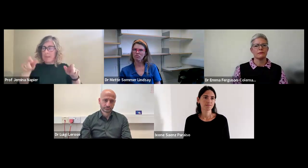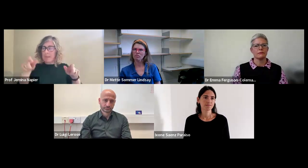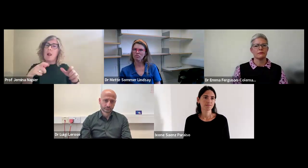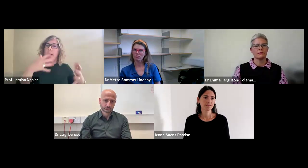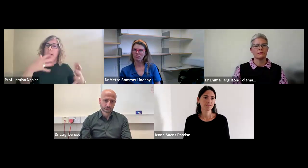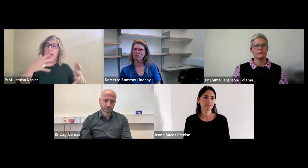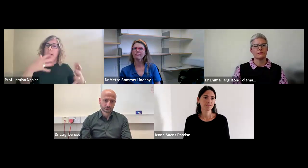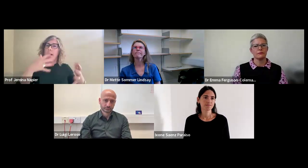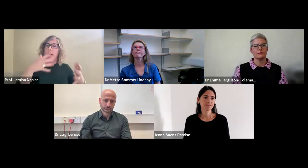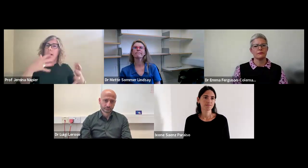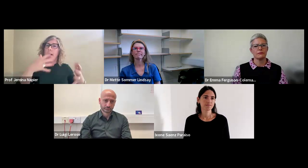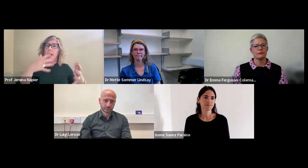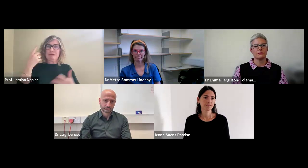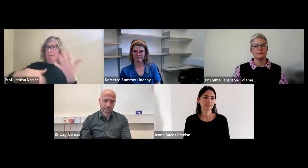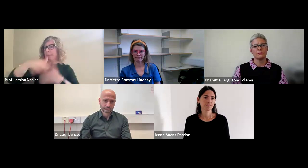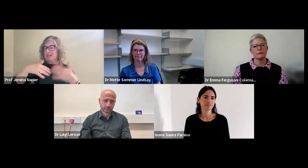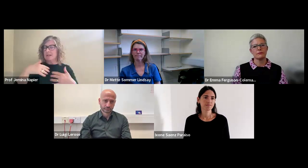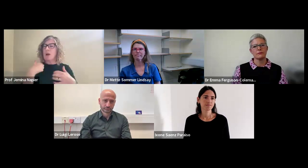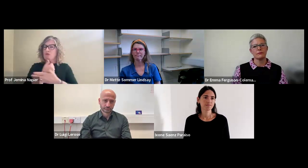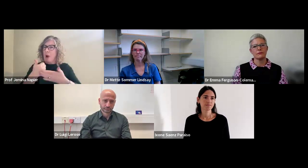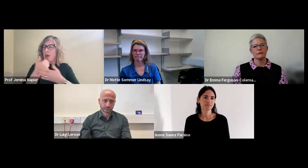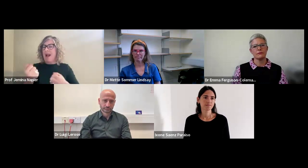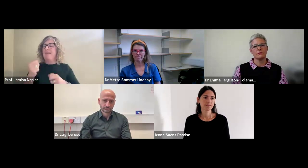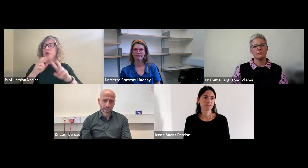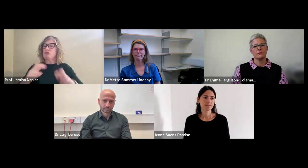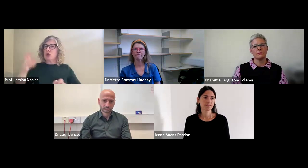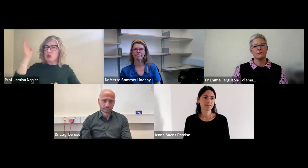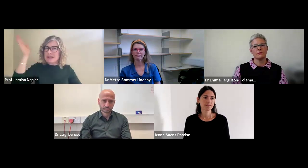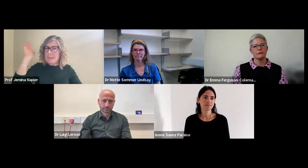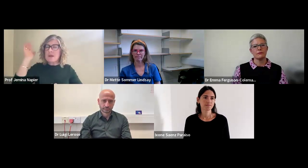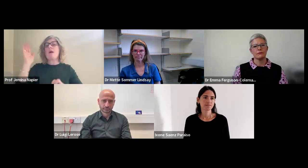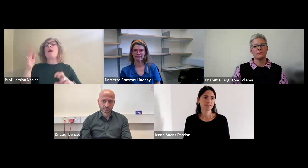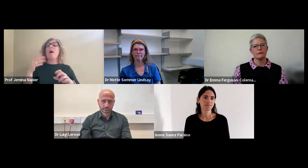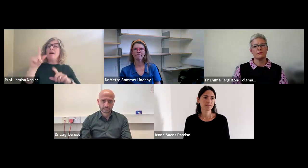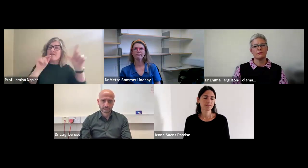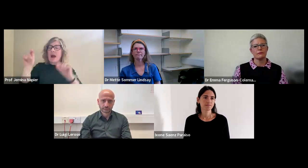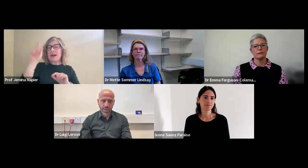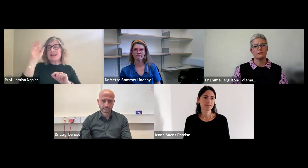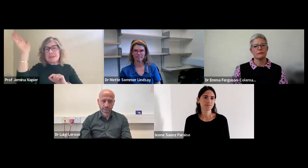expand out to about 25 people, a mixture of deaf and hearing academics and we have our research